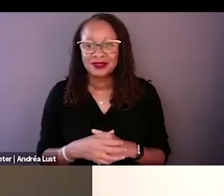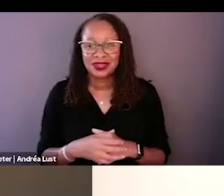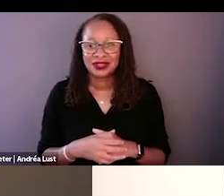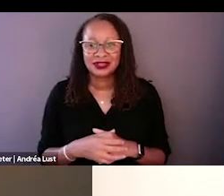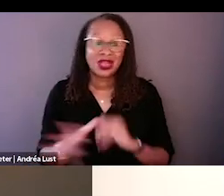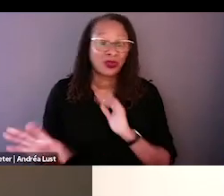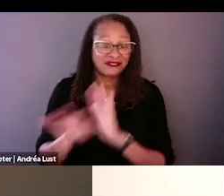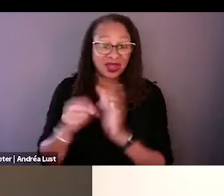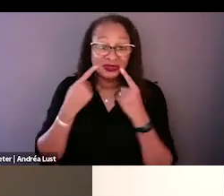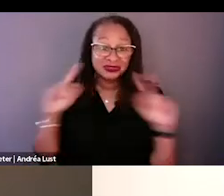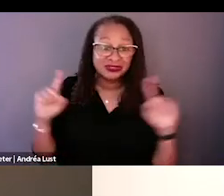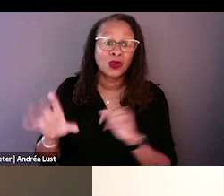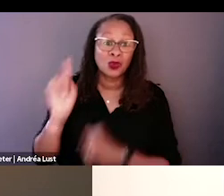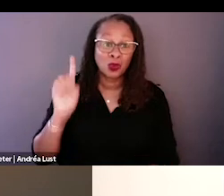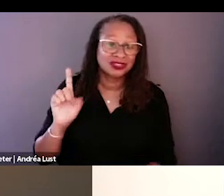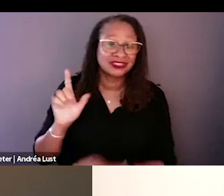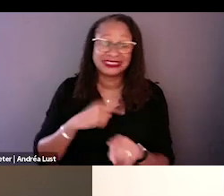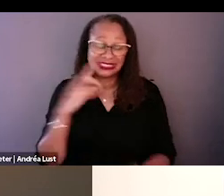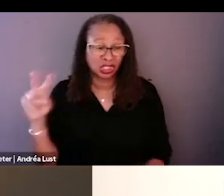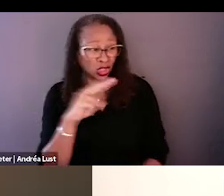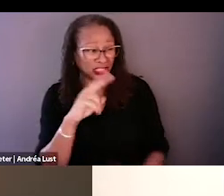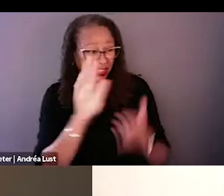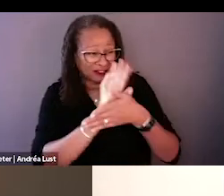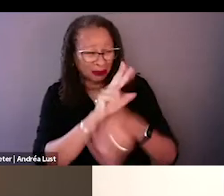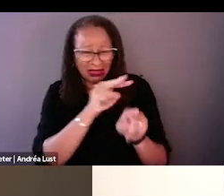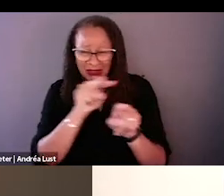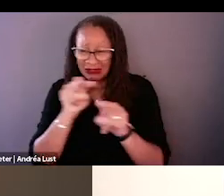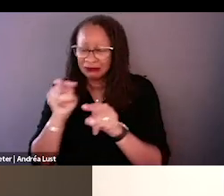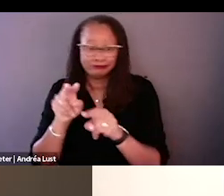No one dared to say, oh, it's for sure this flower.